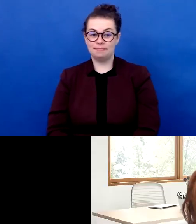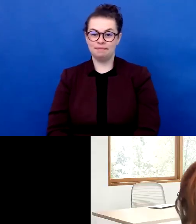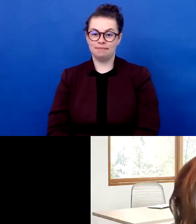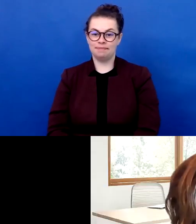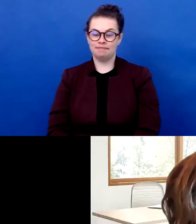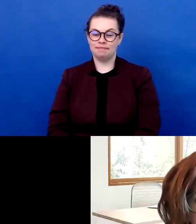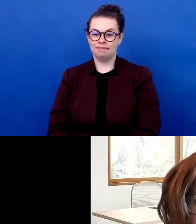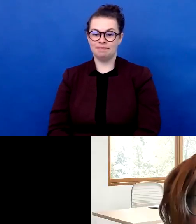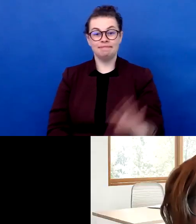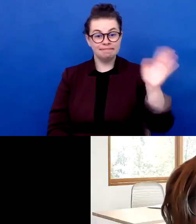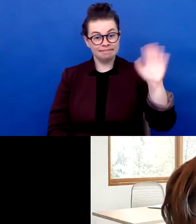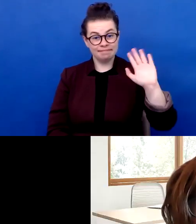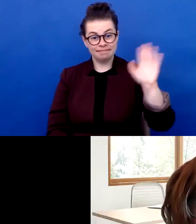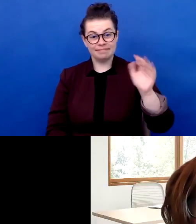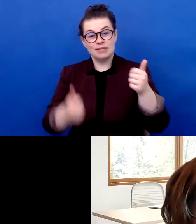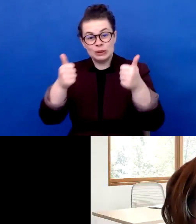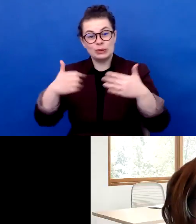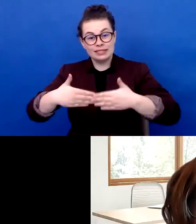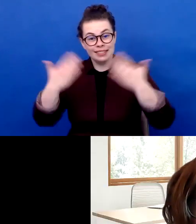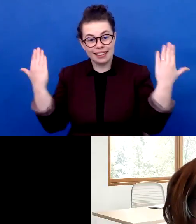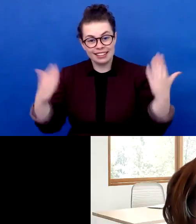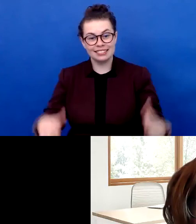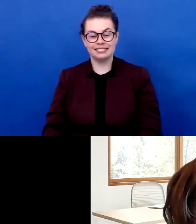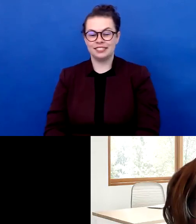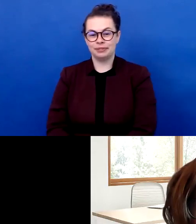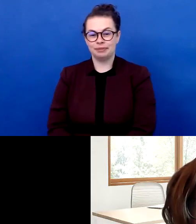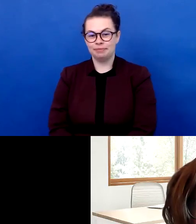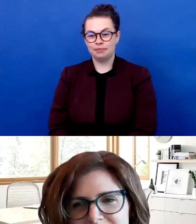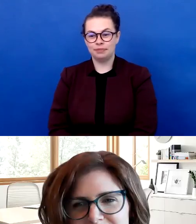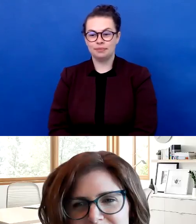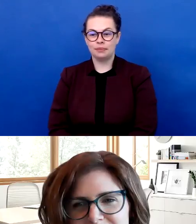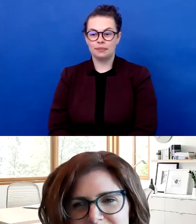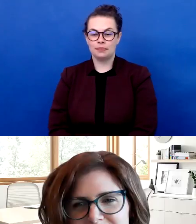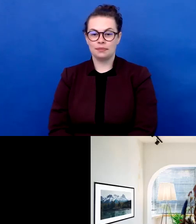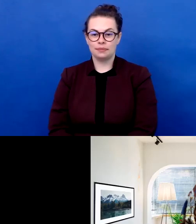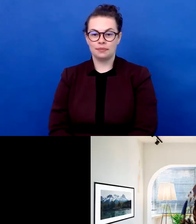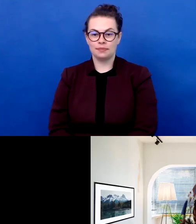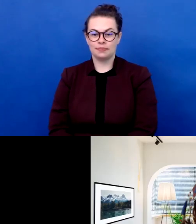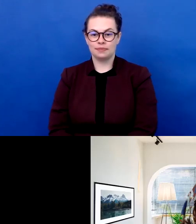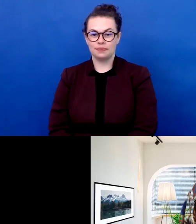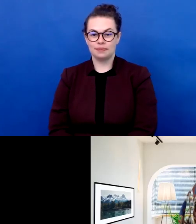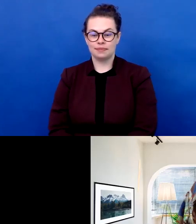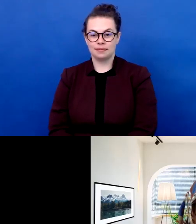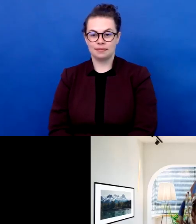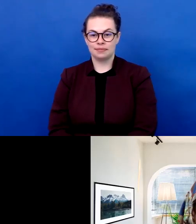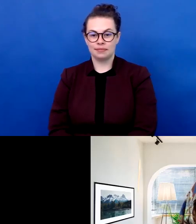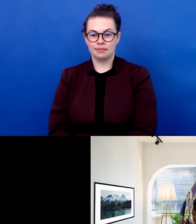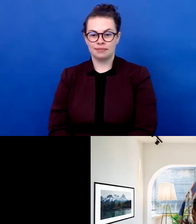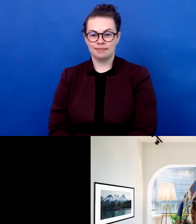bye everyone have a good day